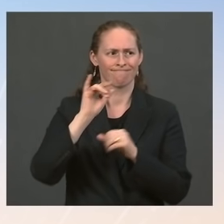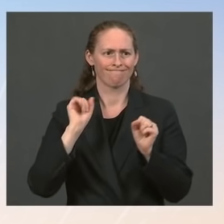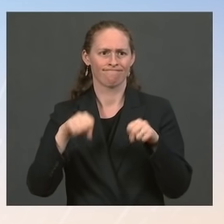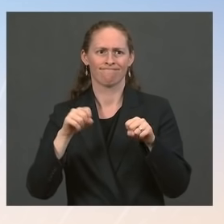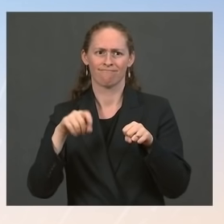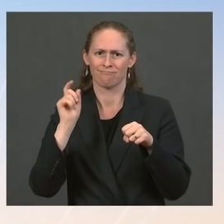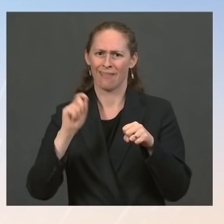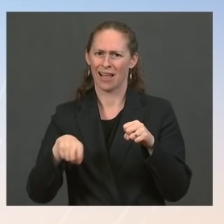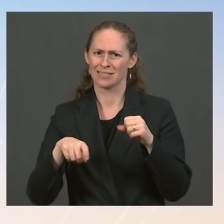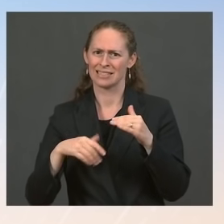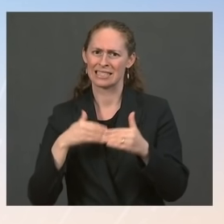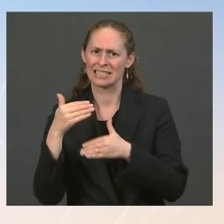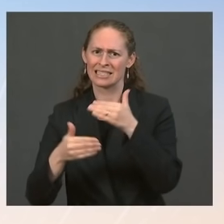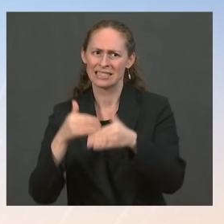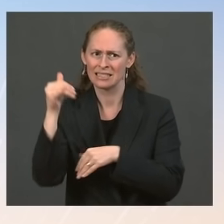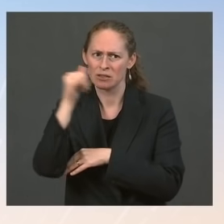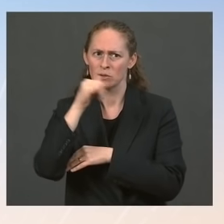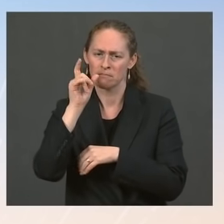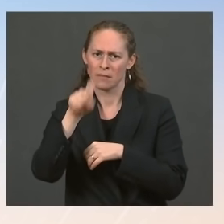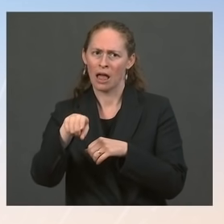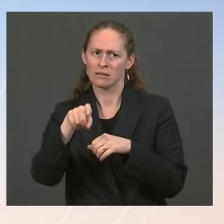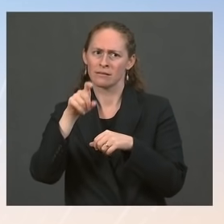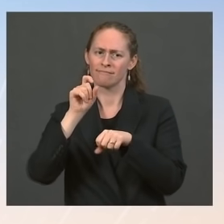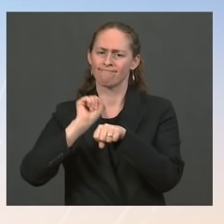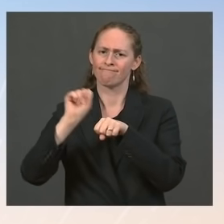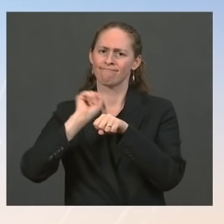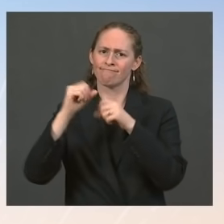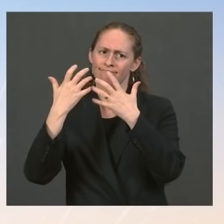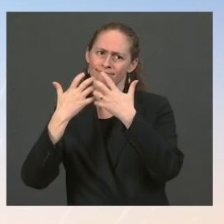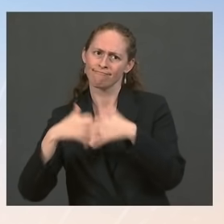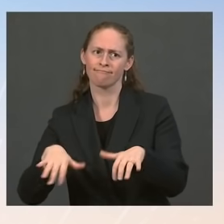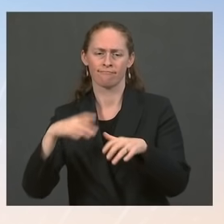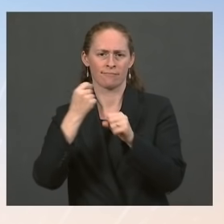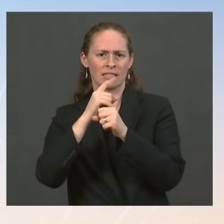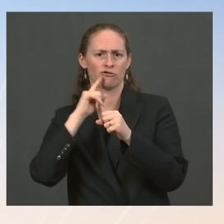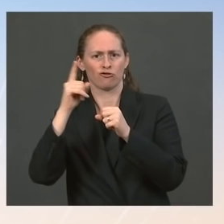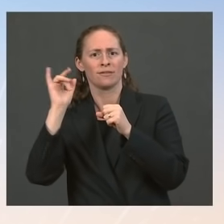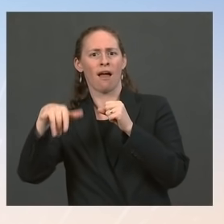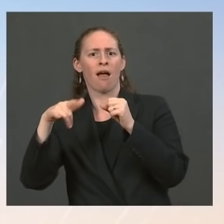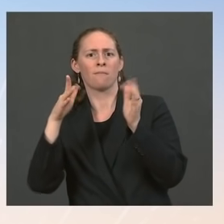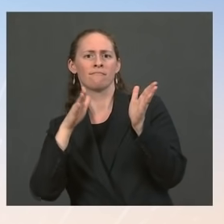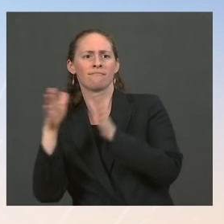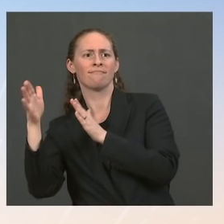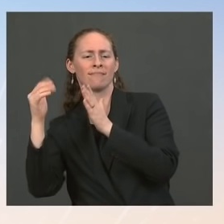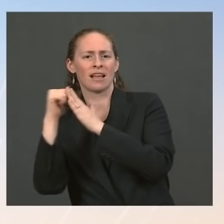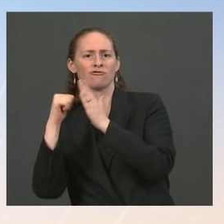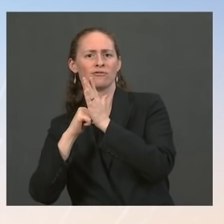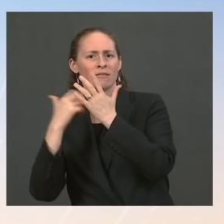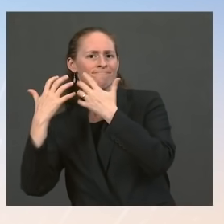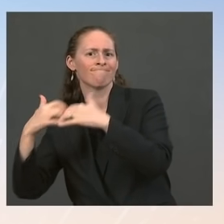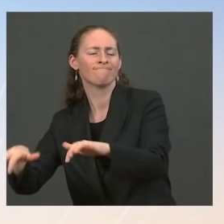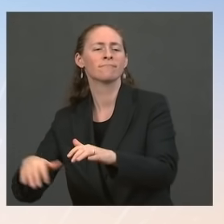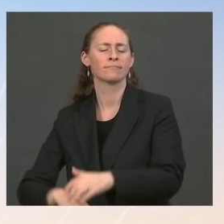and work to get these packages across the finish line. That's a good thing. But I'm going to keep the tone and tenor